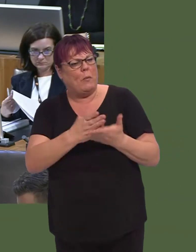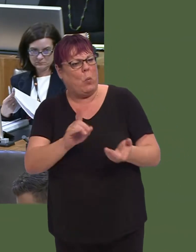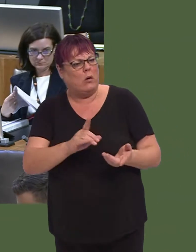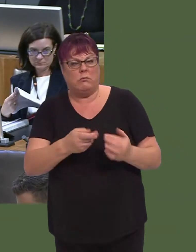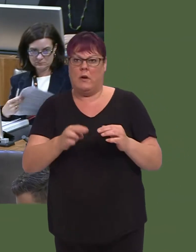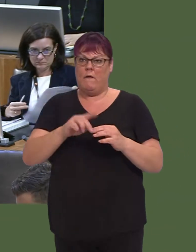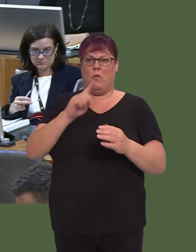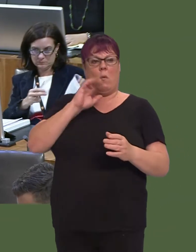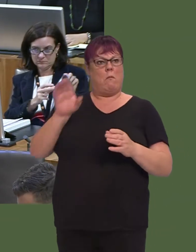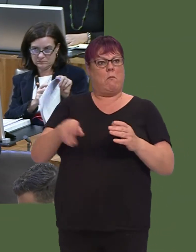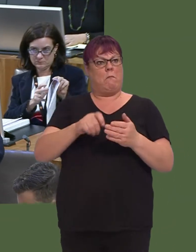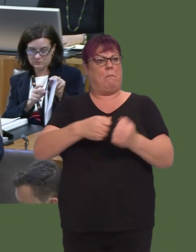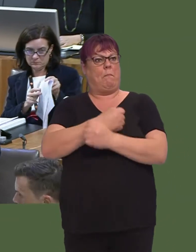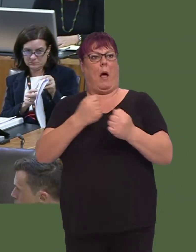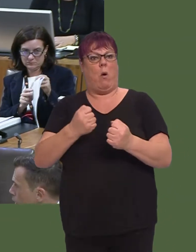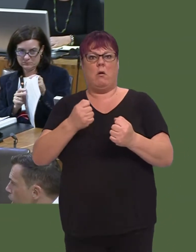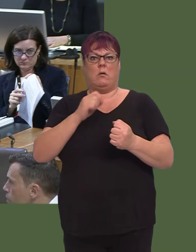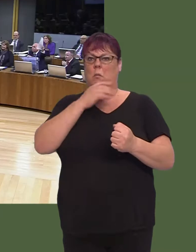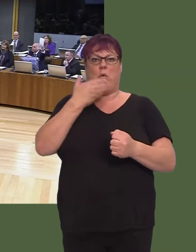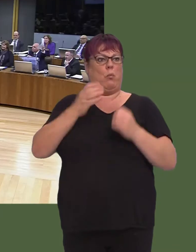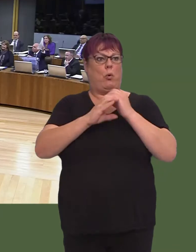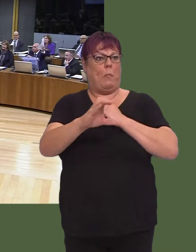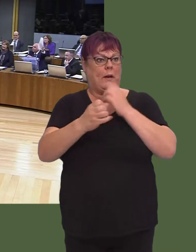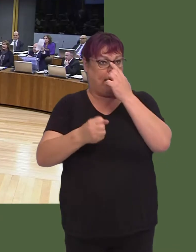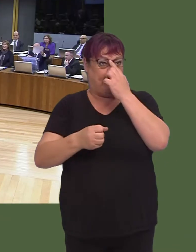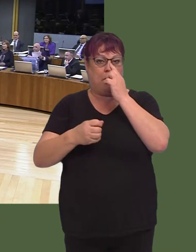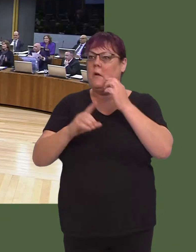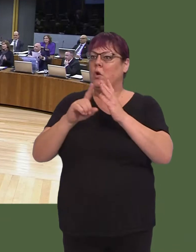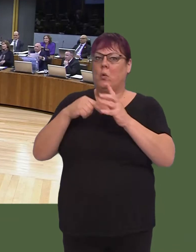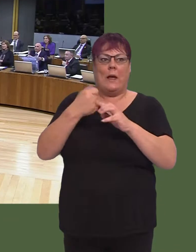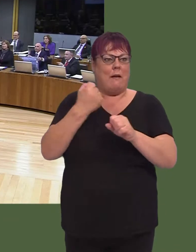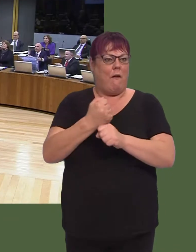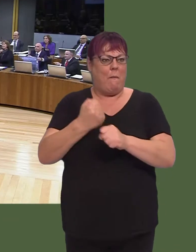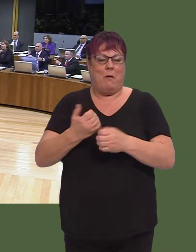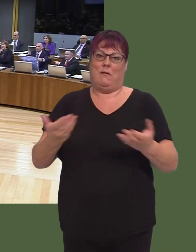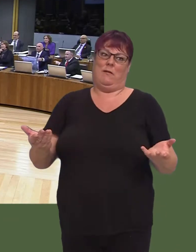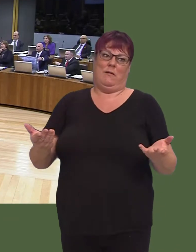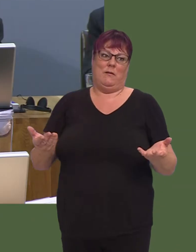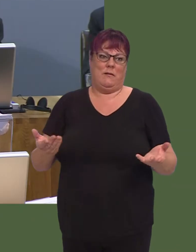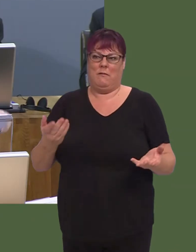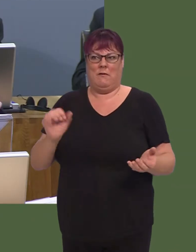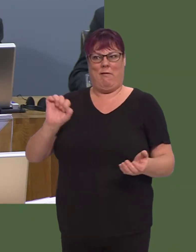If the Tories were in power, they'd have done nothing at all. There was no broadband offer from the Tories, nothing at all. Where is the UK Government?